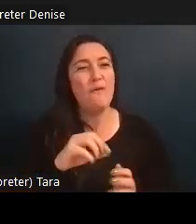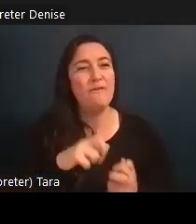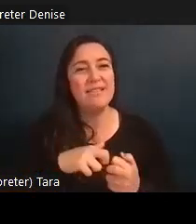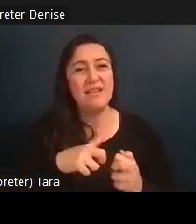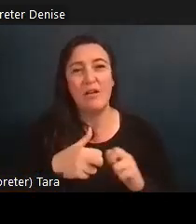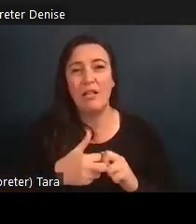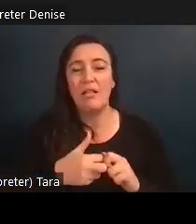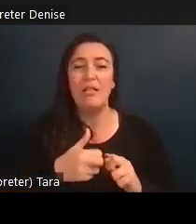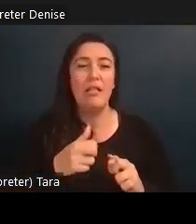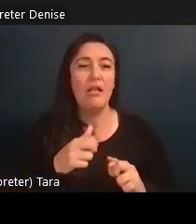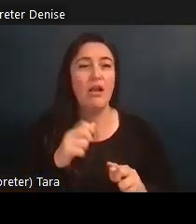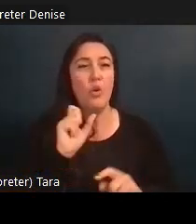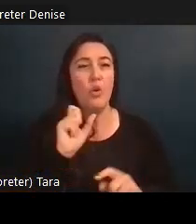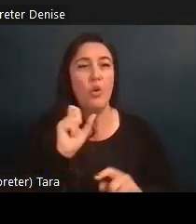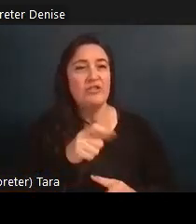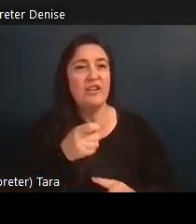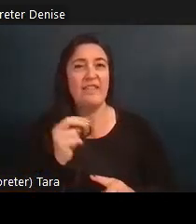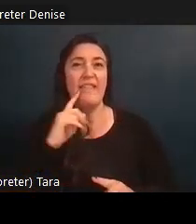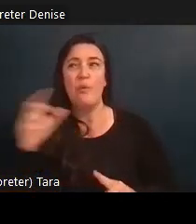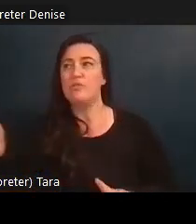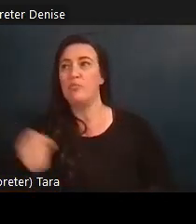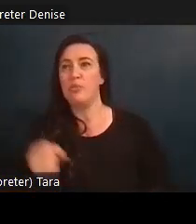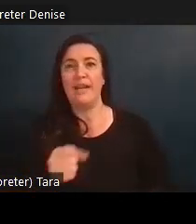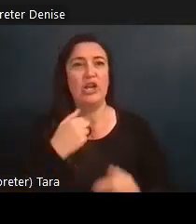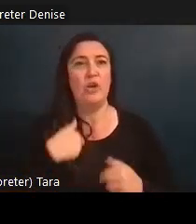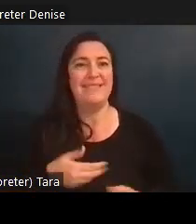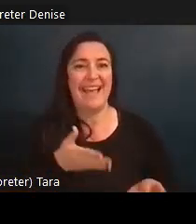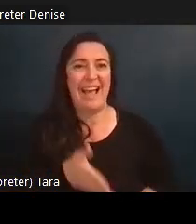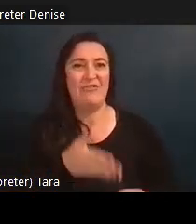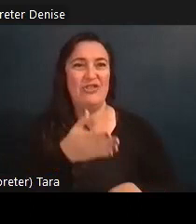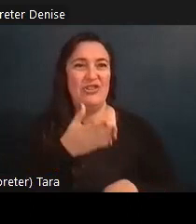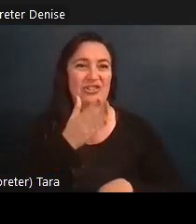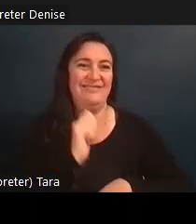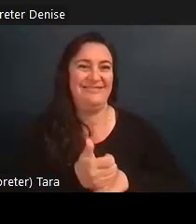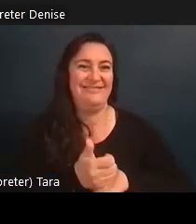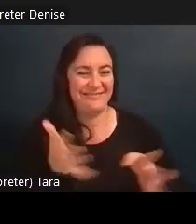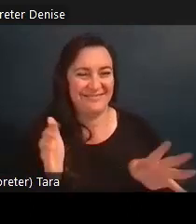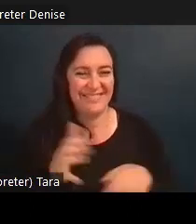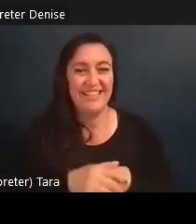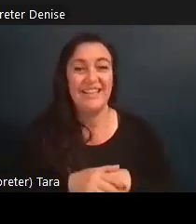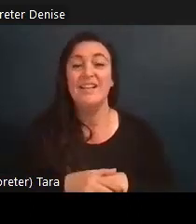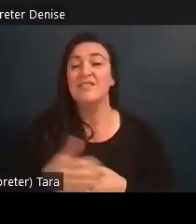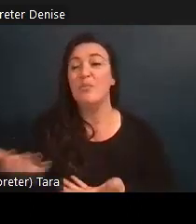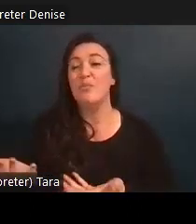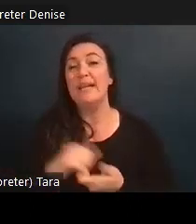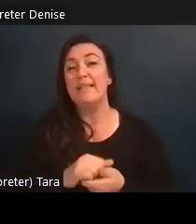So really elevating the Extension knowledge and the disciplinary knowledge of of folks who work and live on the